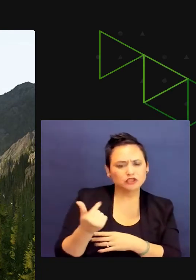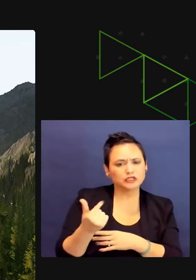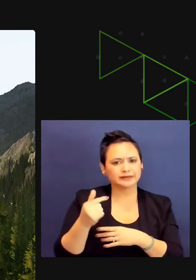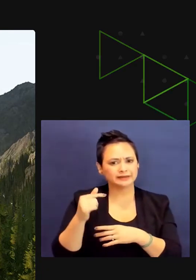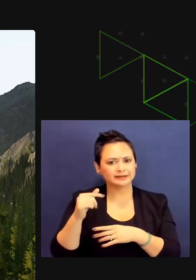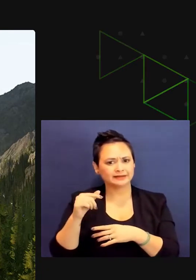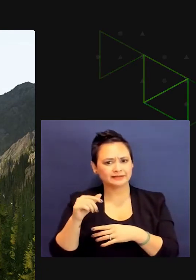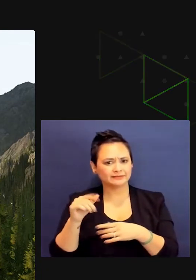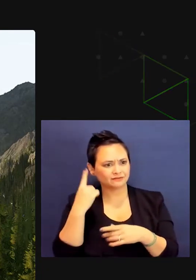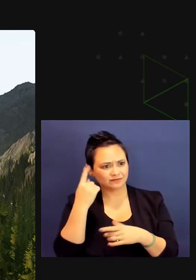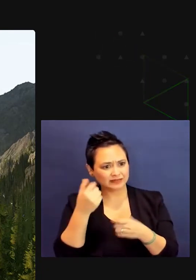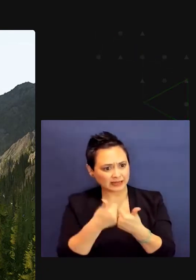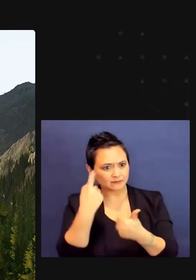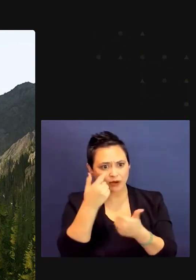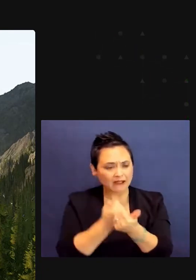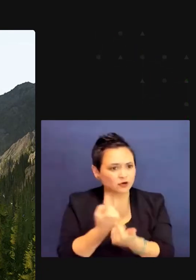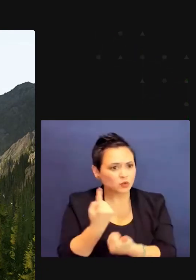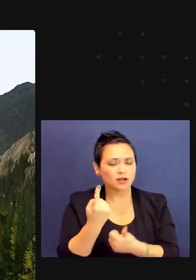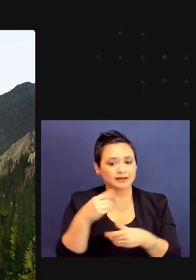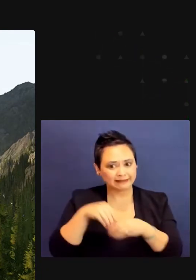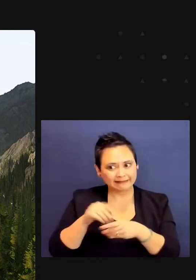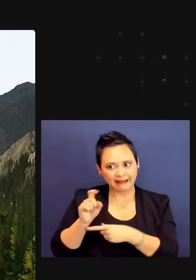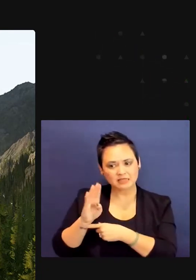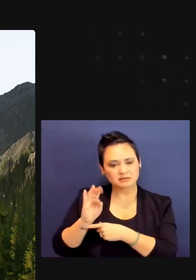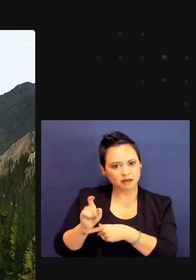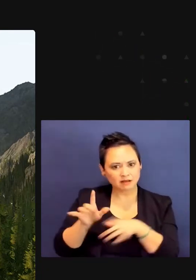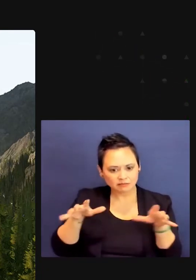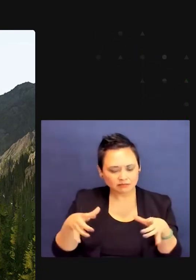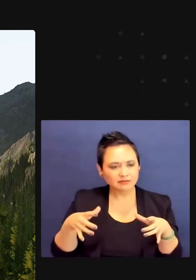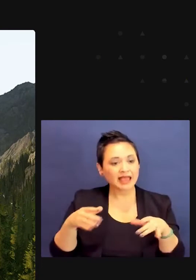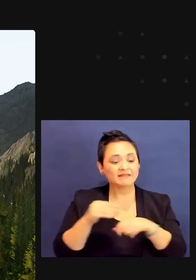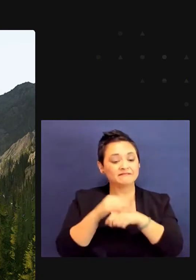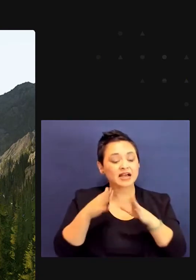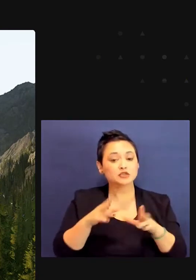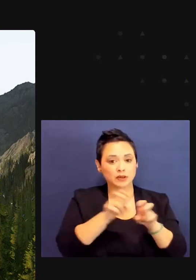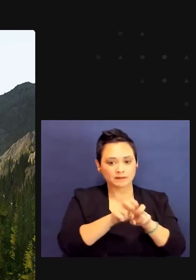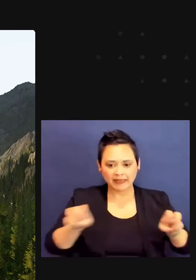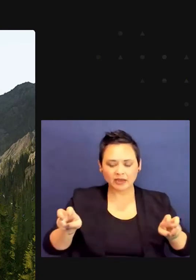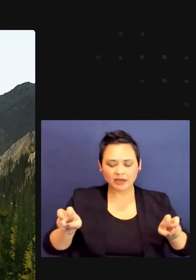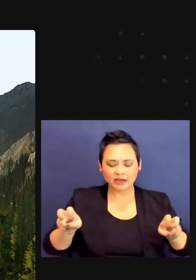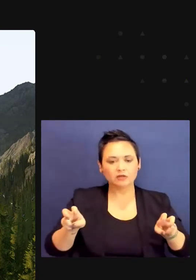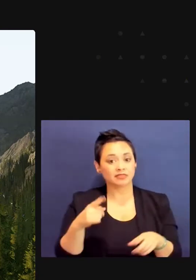and I know that's something that I'm really looking forward to being able to tap into with the titles that we're working on and publishing.